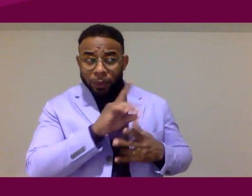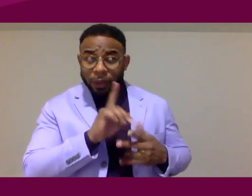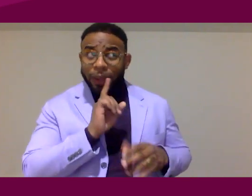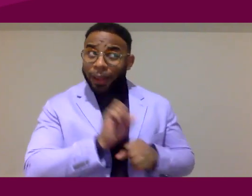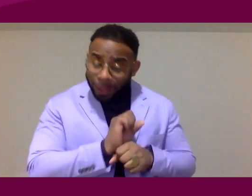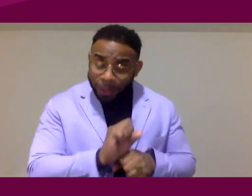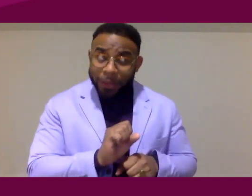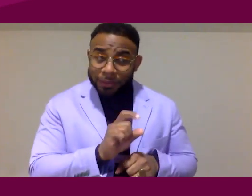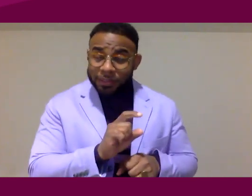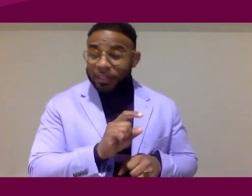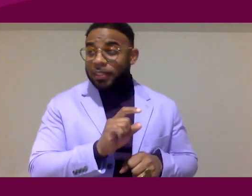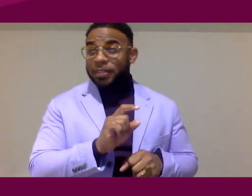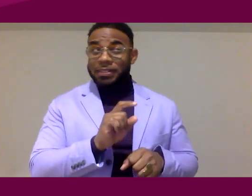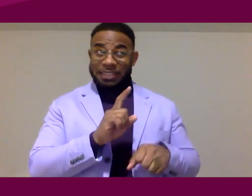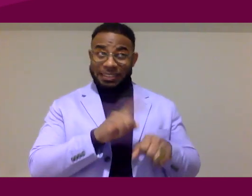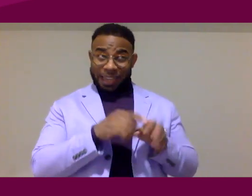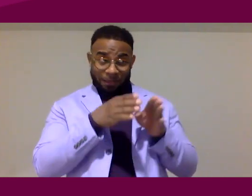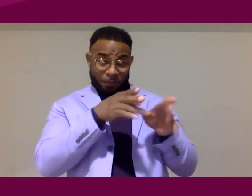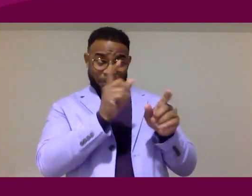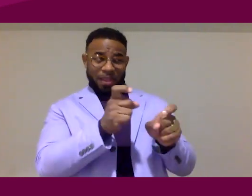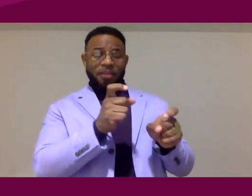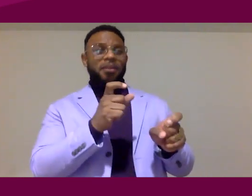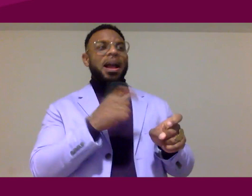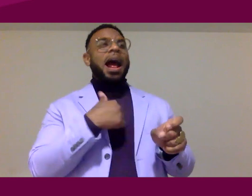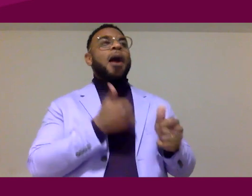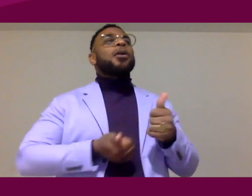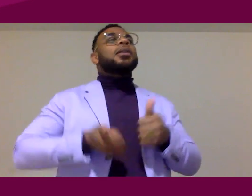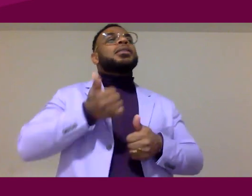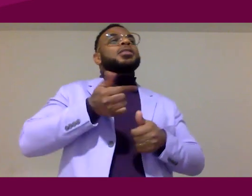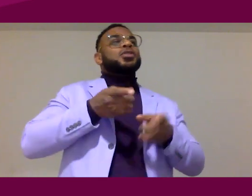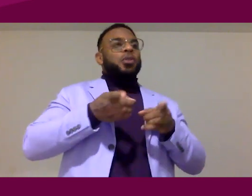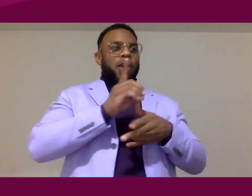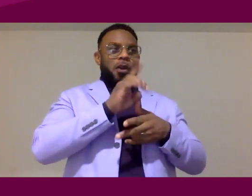Actually, the timeframe you gave was when I was the director at WID.